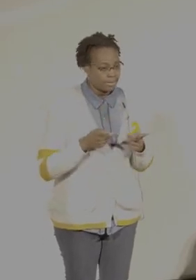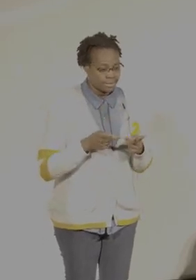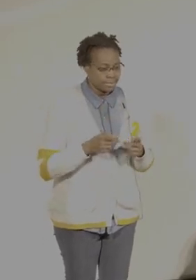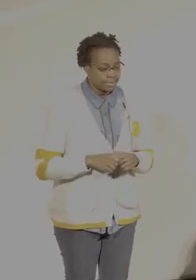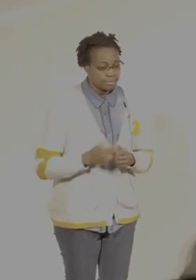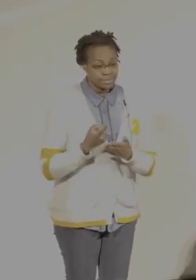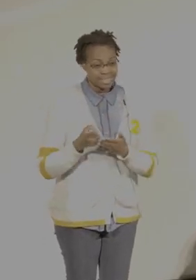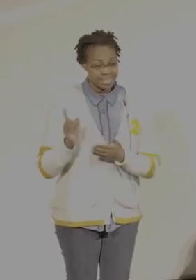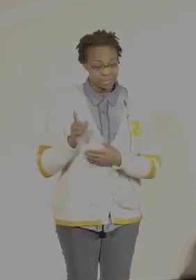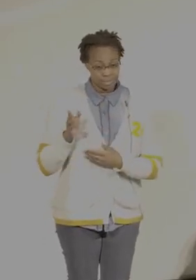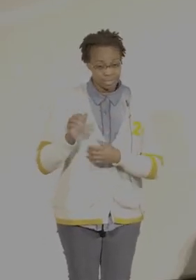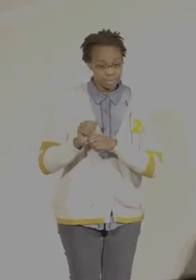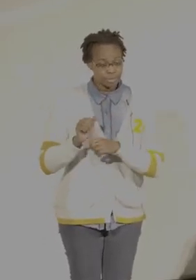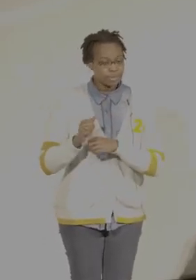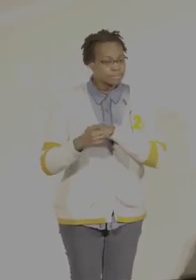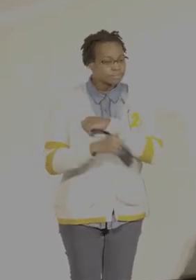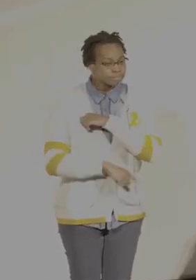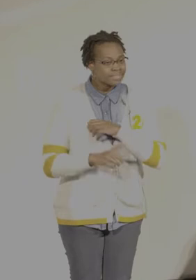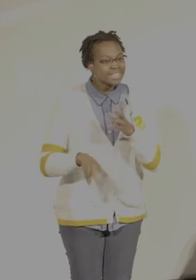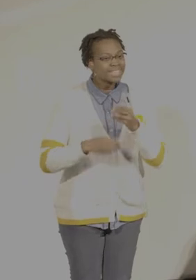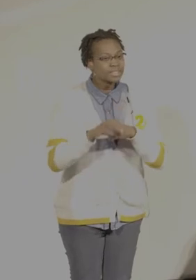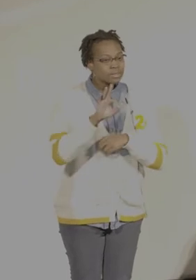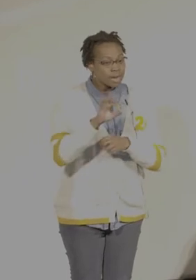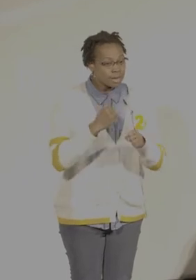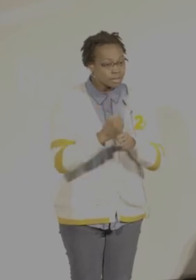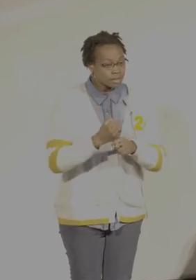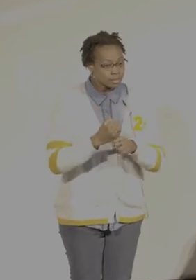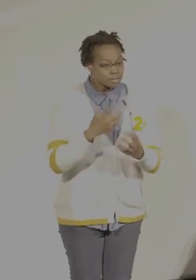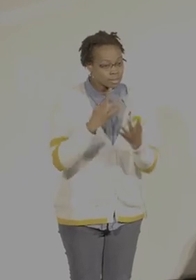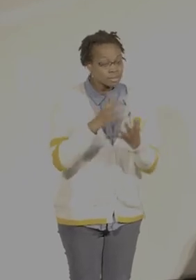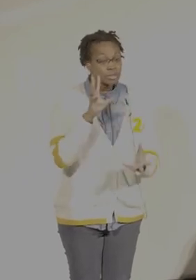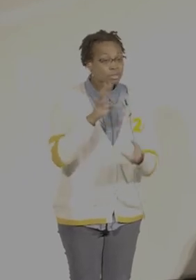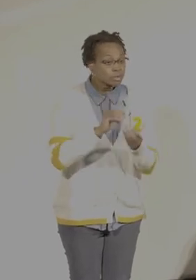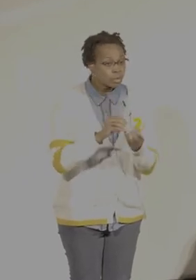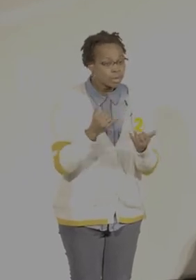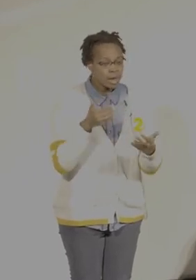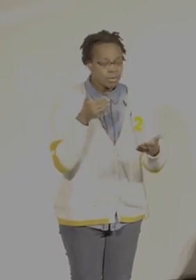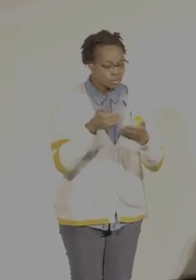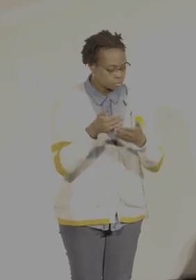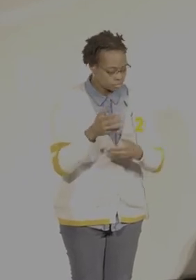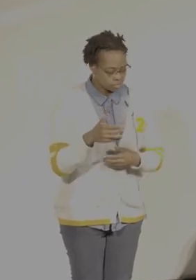Last week, Alexei was sentenced to an additional nine years in prison. His total sentence now is close to 12 years